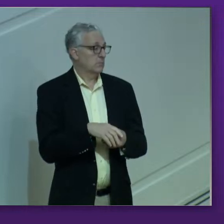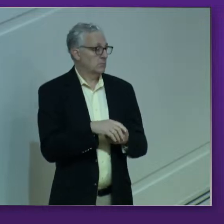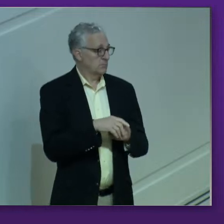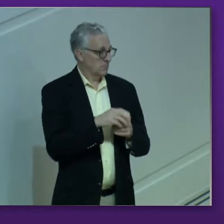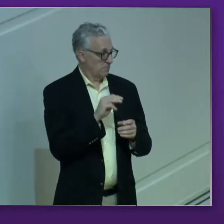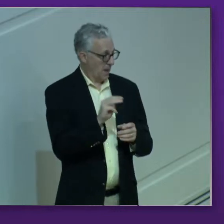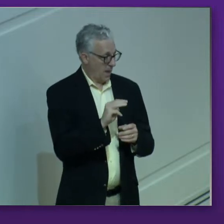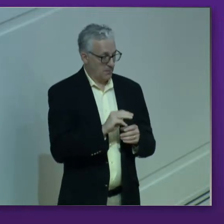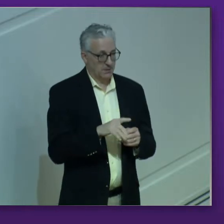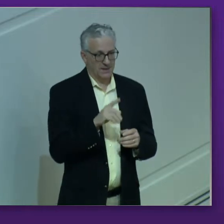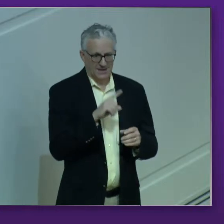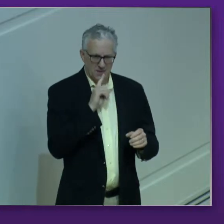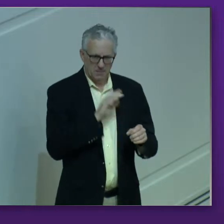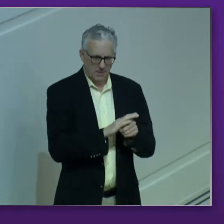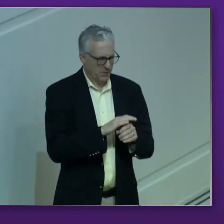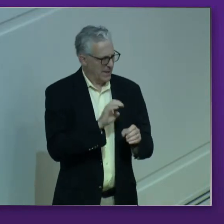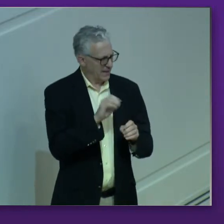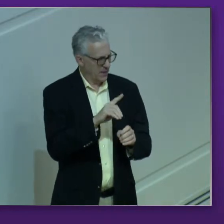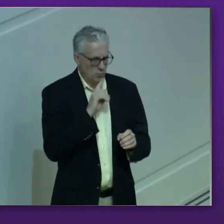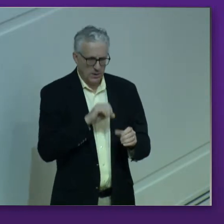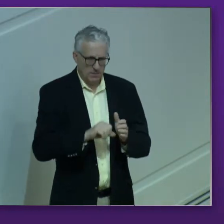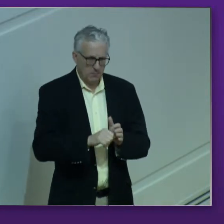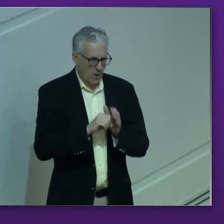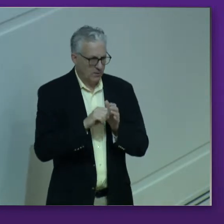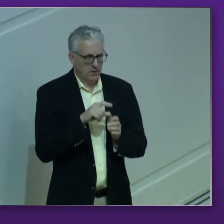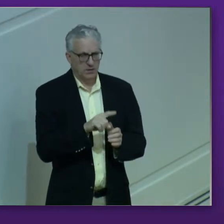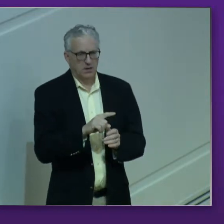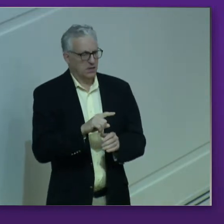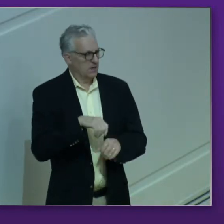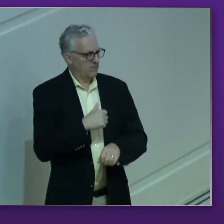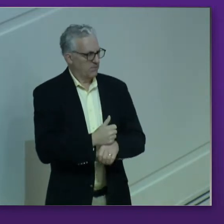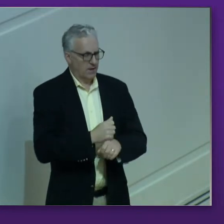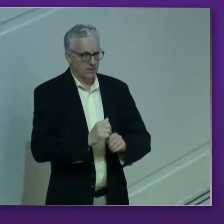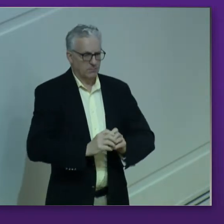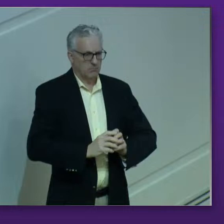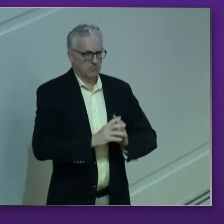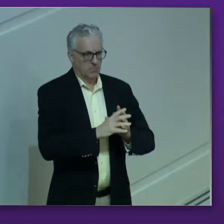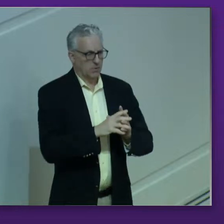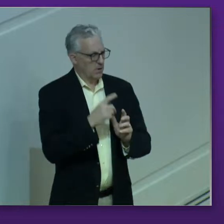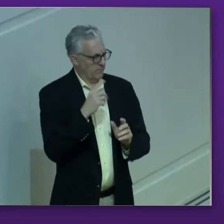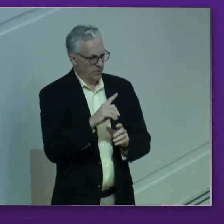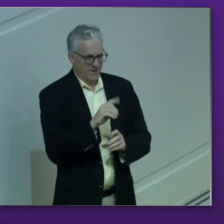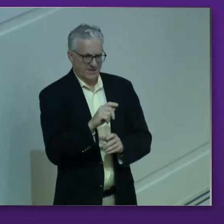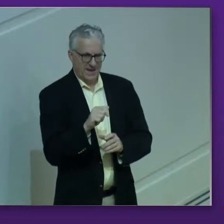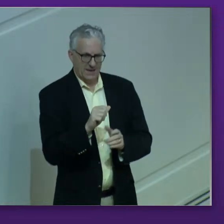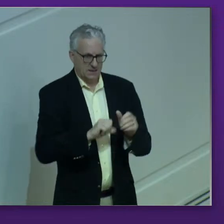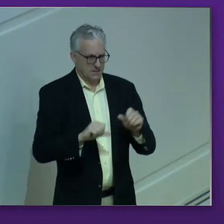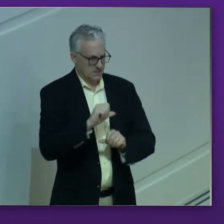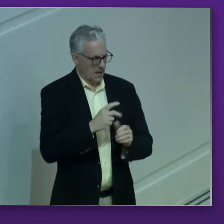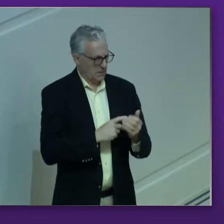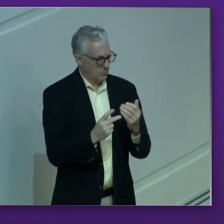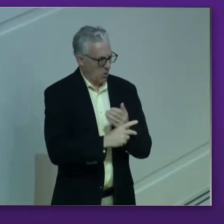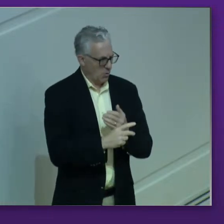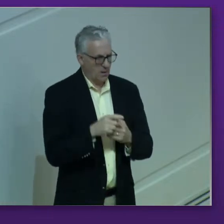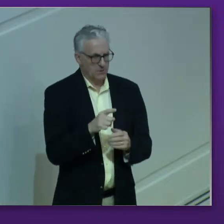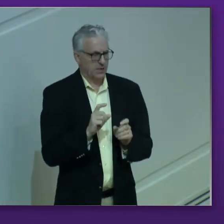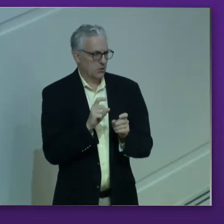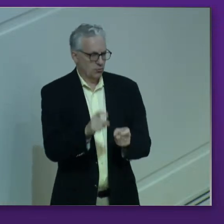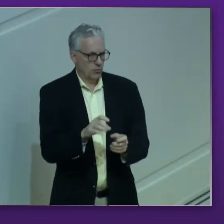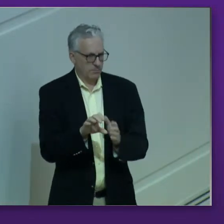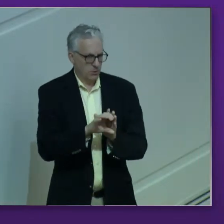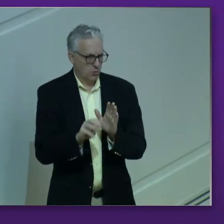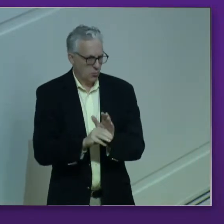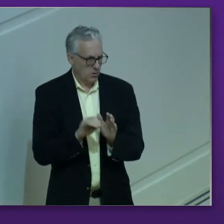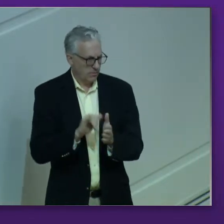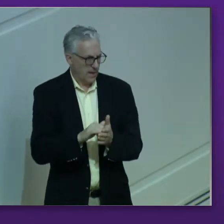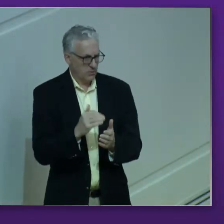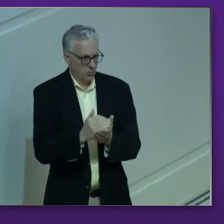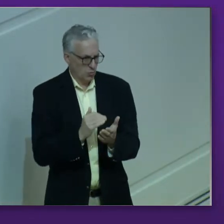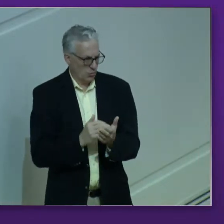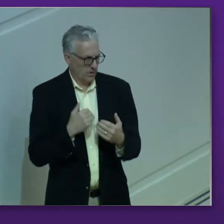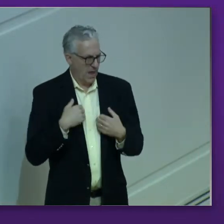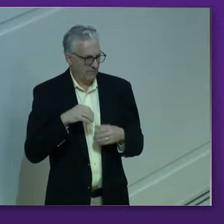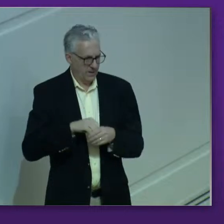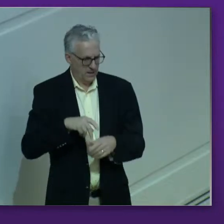HE HAS COMMITMENT TO EDUCATION